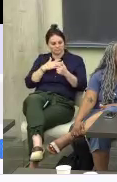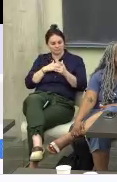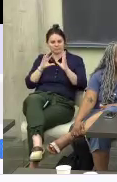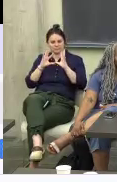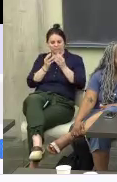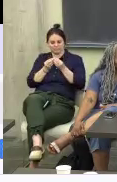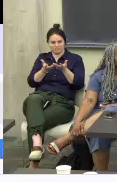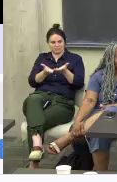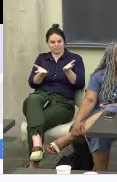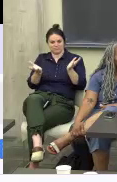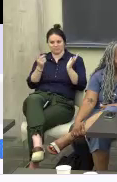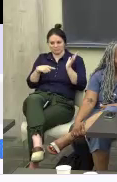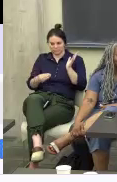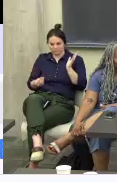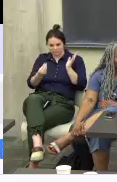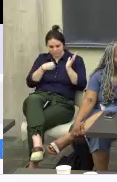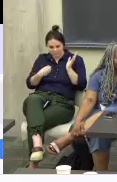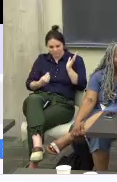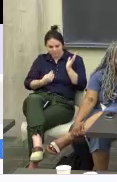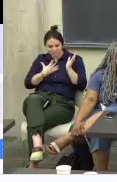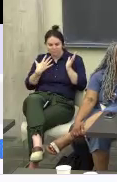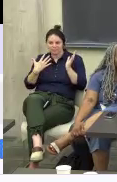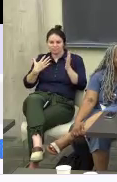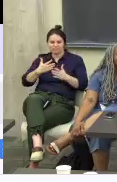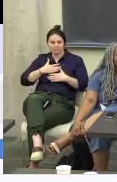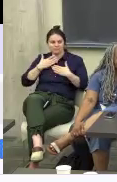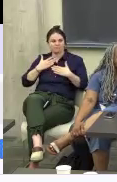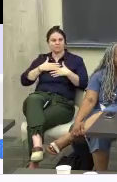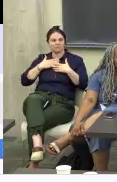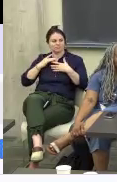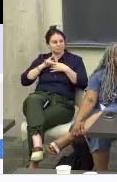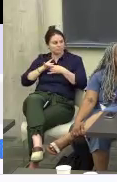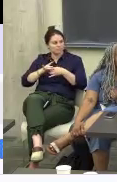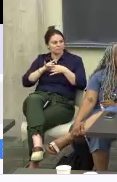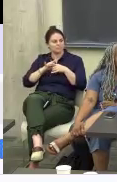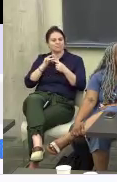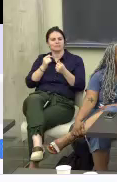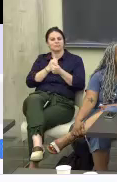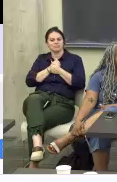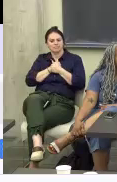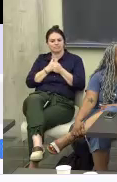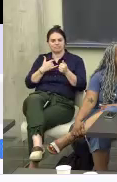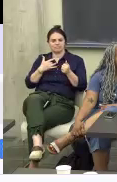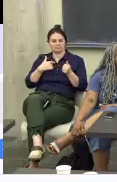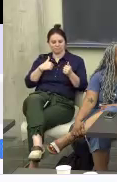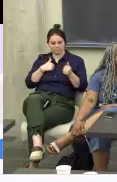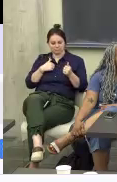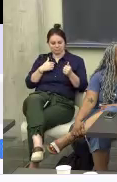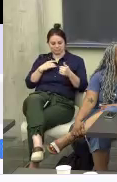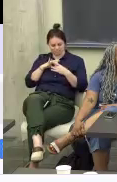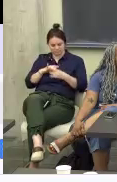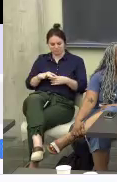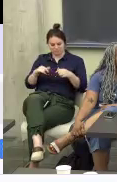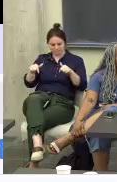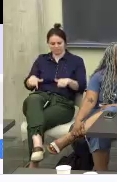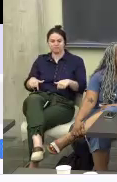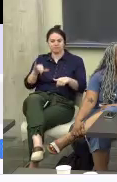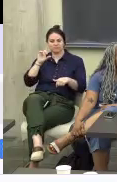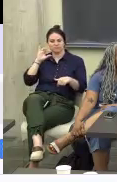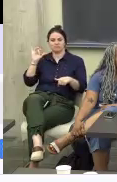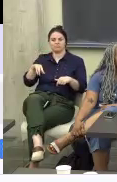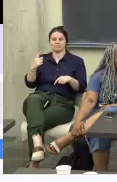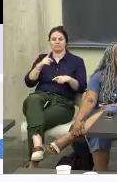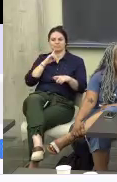joy and joy connection and love. I belong here. And I think that's something really important